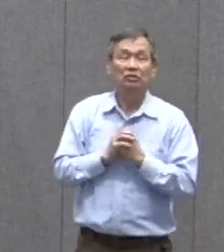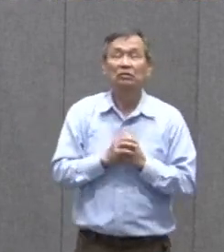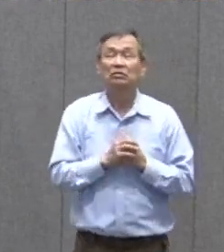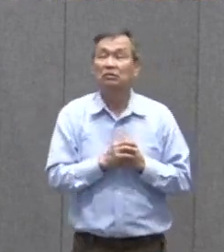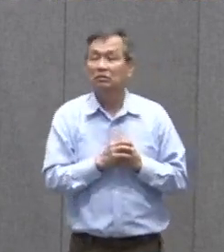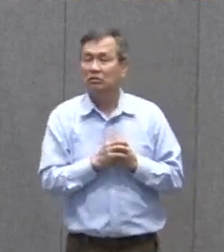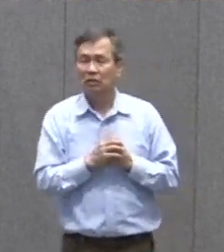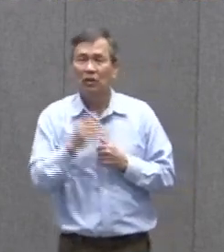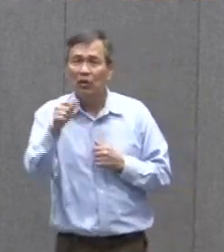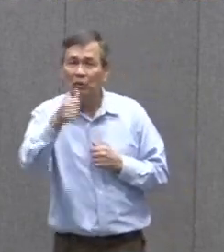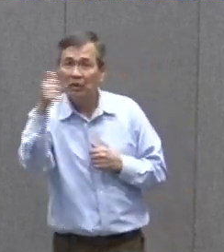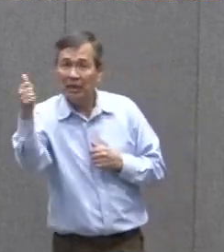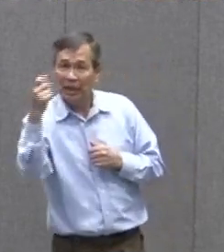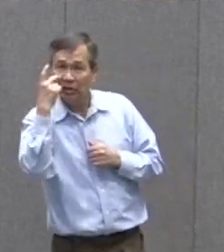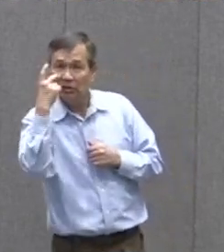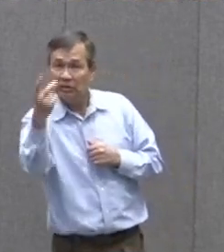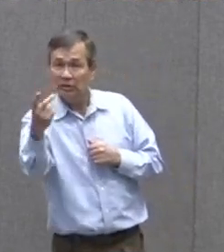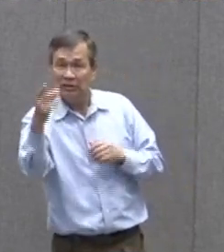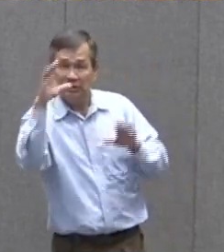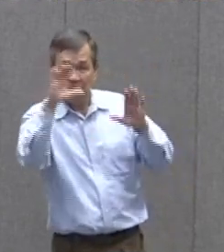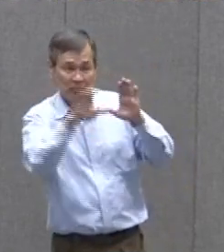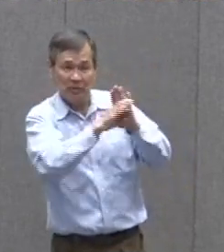What other things can you see in this picture?